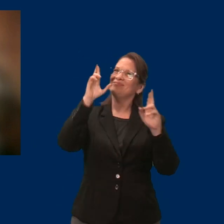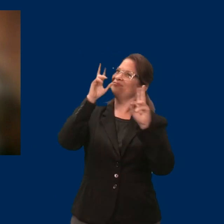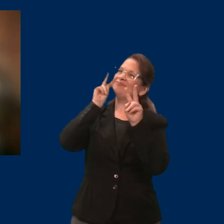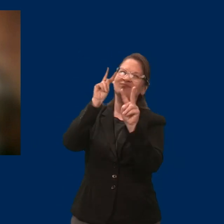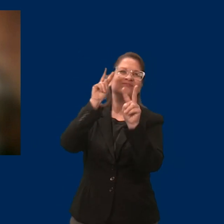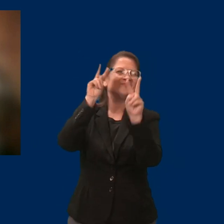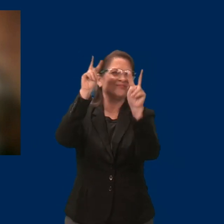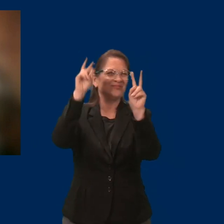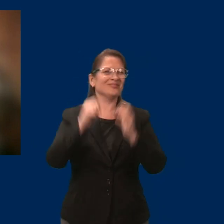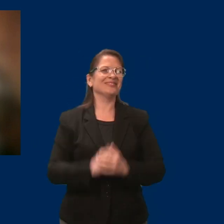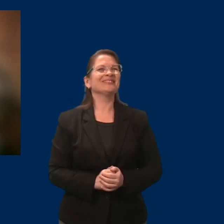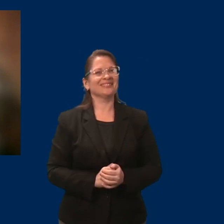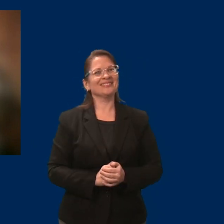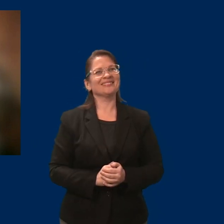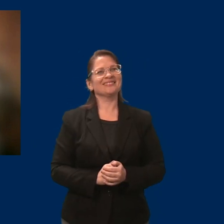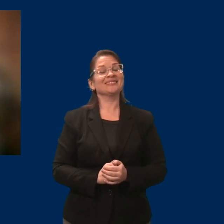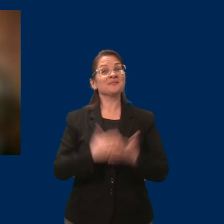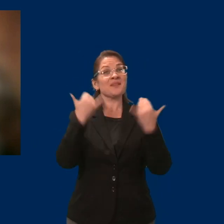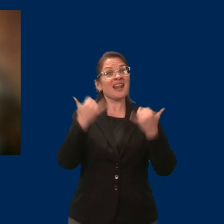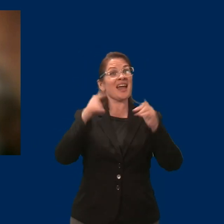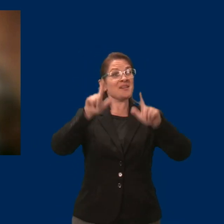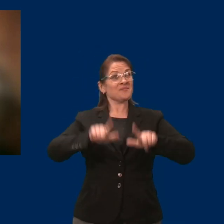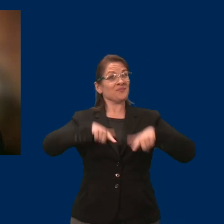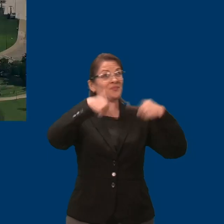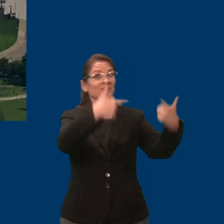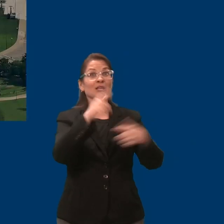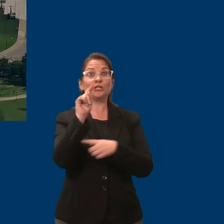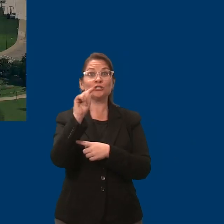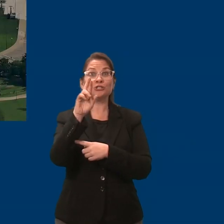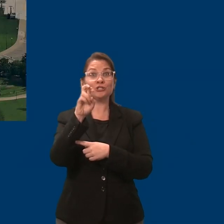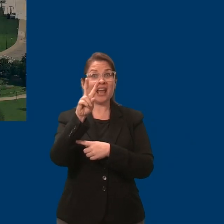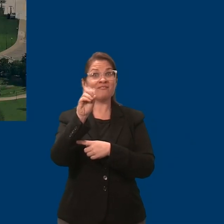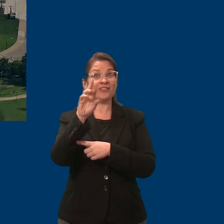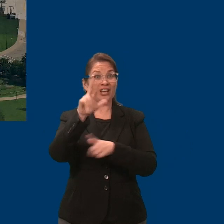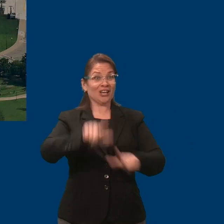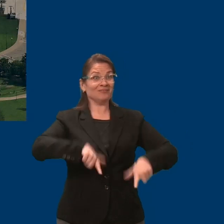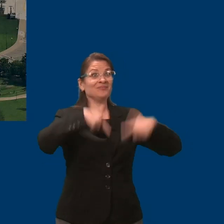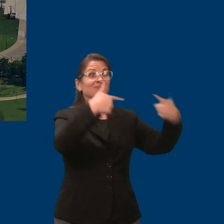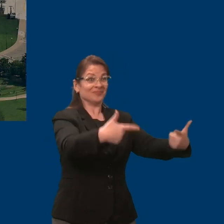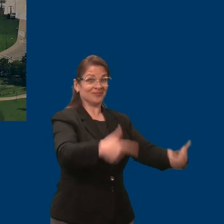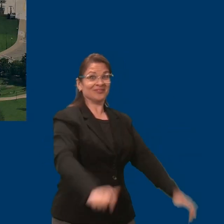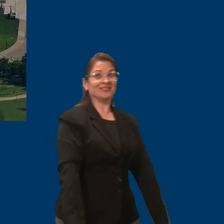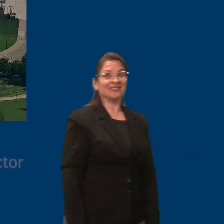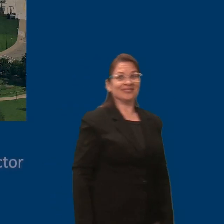to turn it back to Trevor for our next segment. Thank you, Quinn.